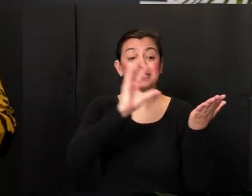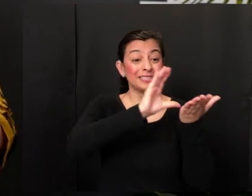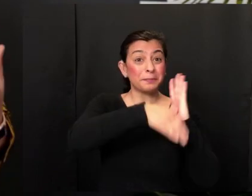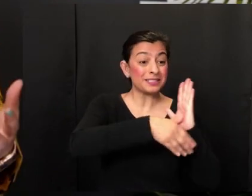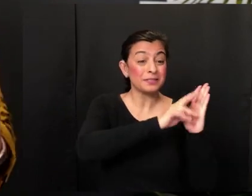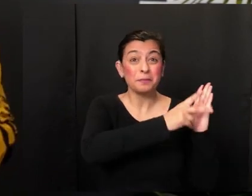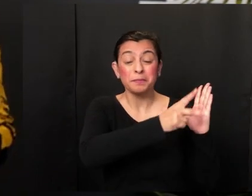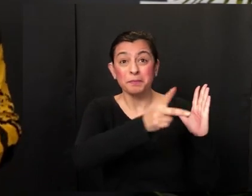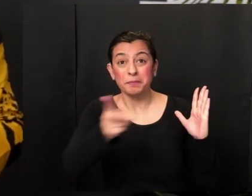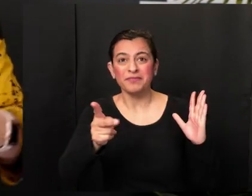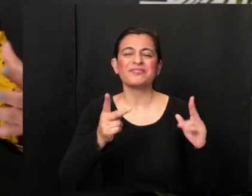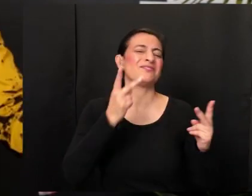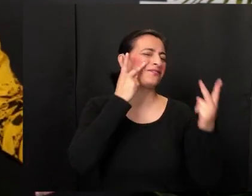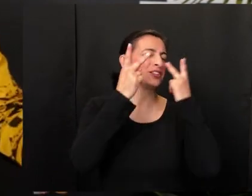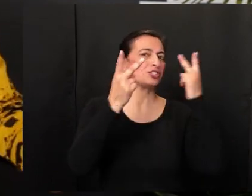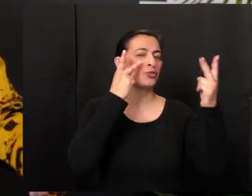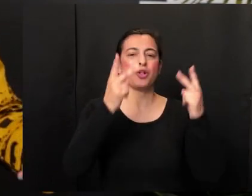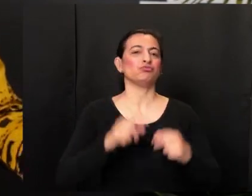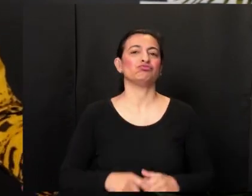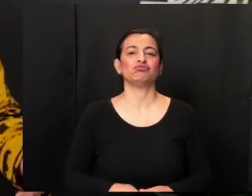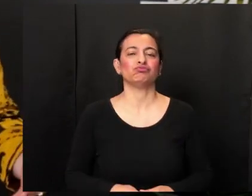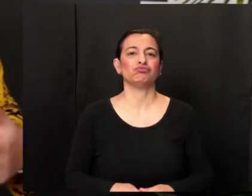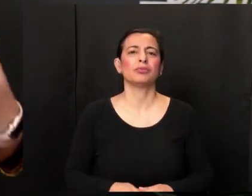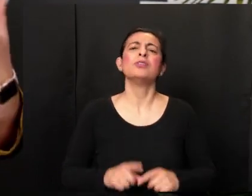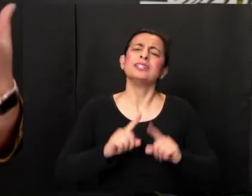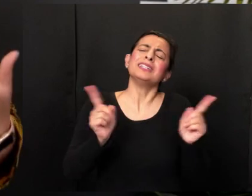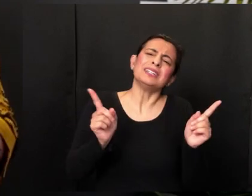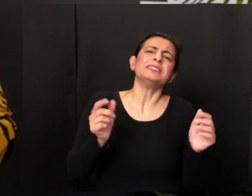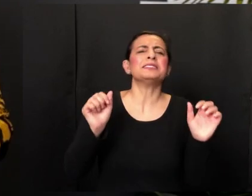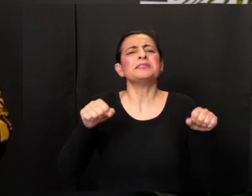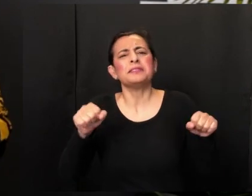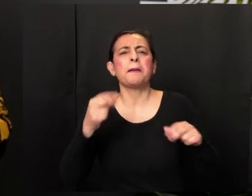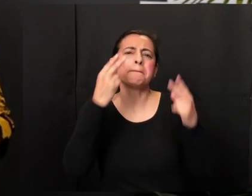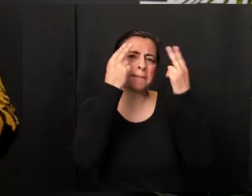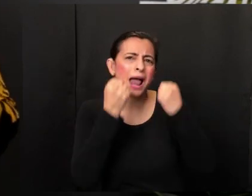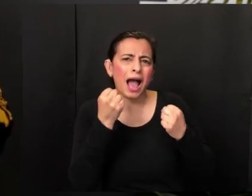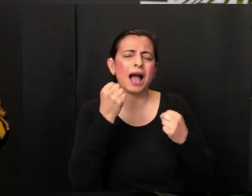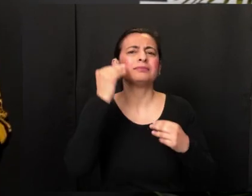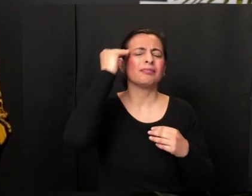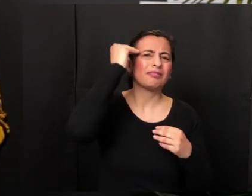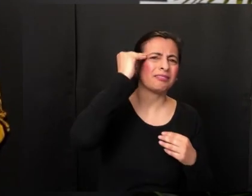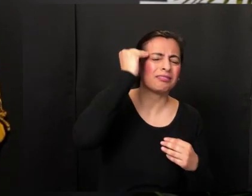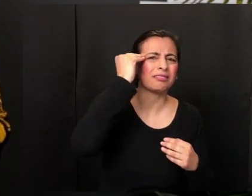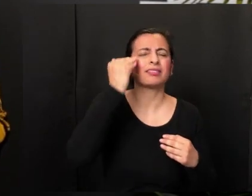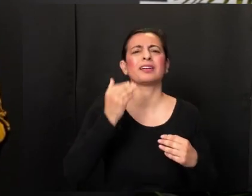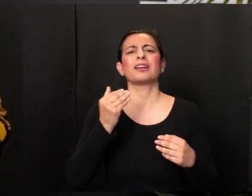Yes, disabilities include physical and motor disabilities: blindness, low vision, deafness, and hard of hearing,